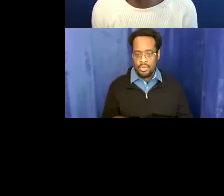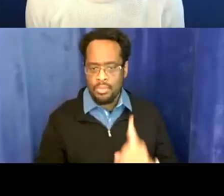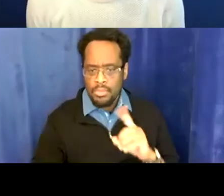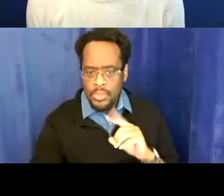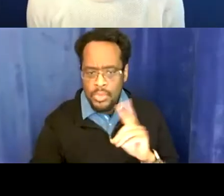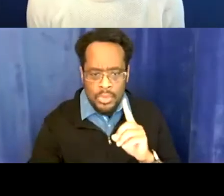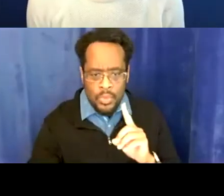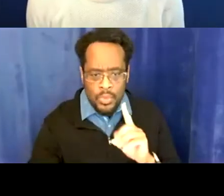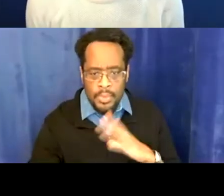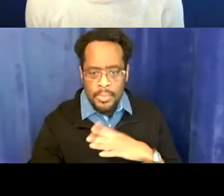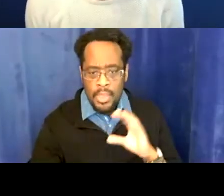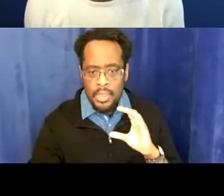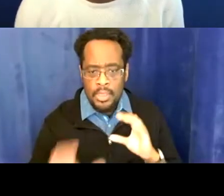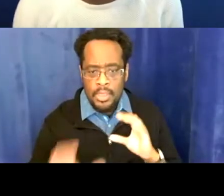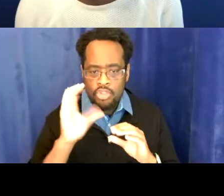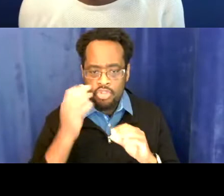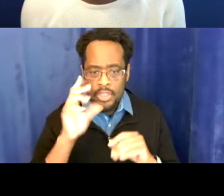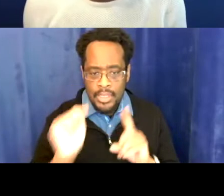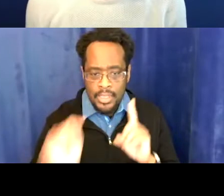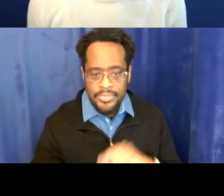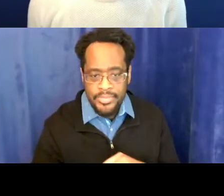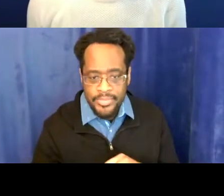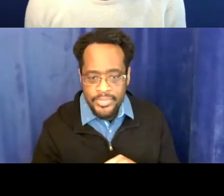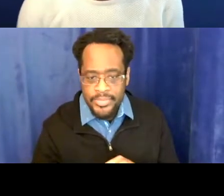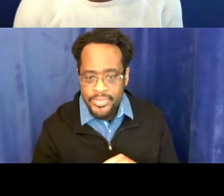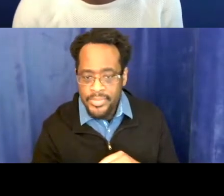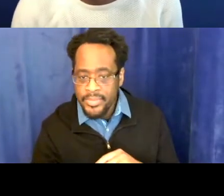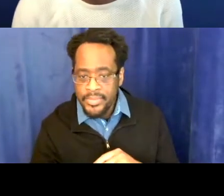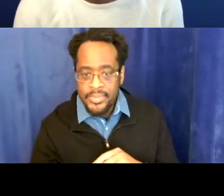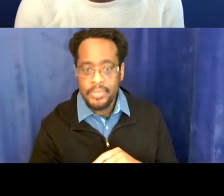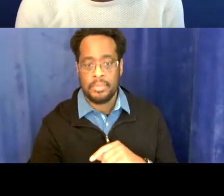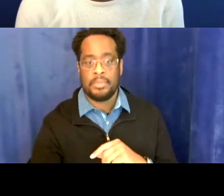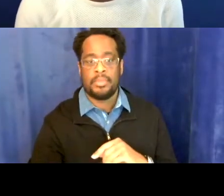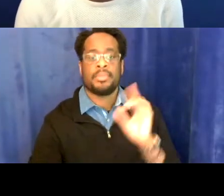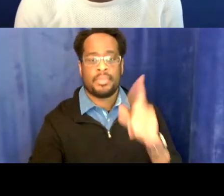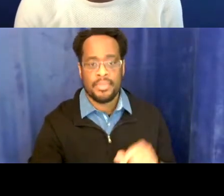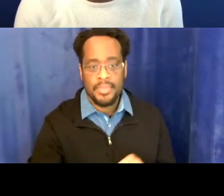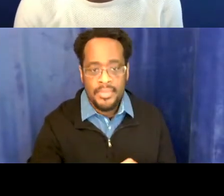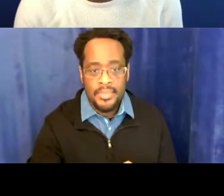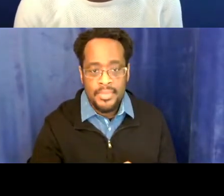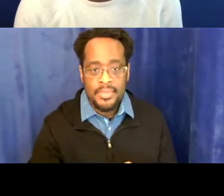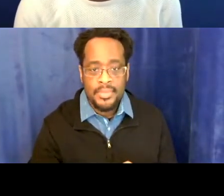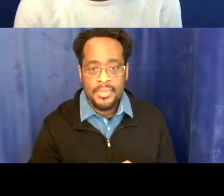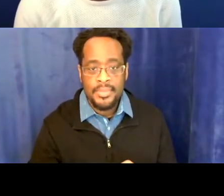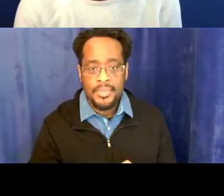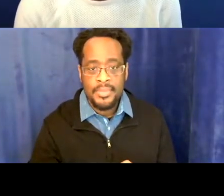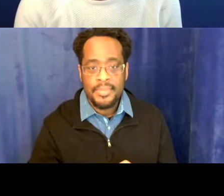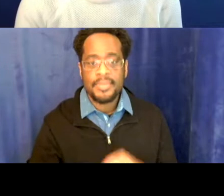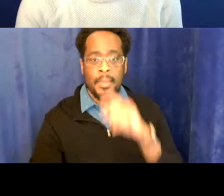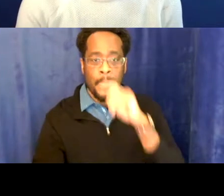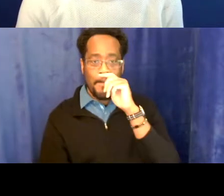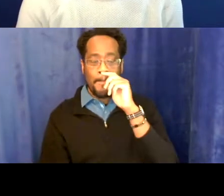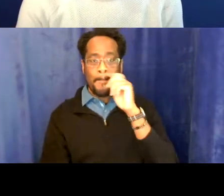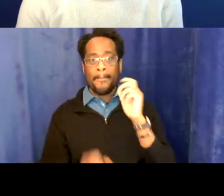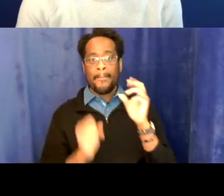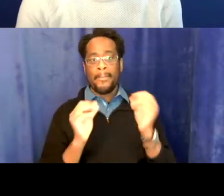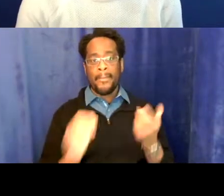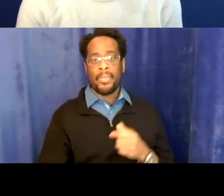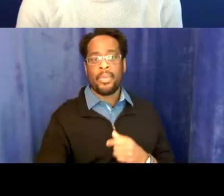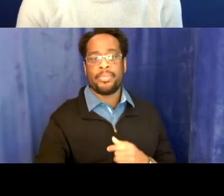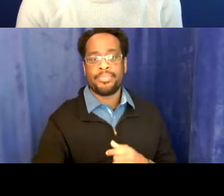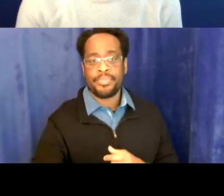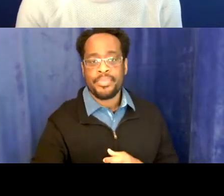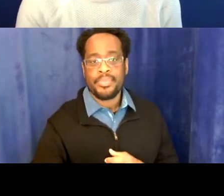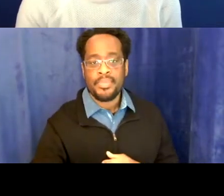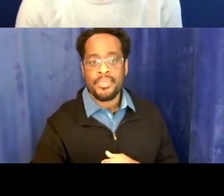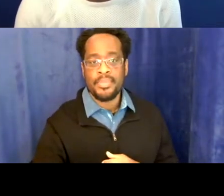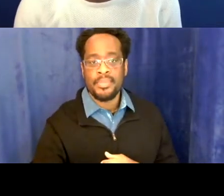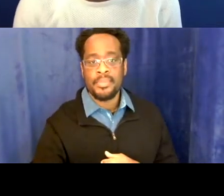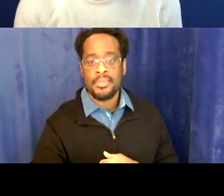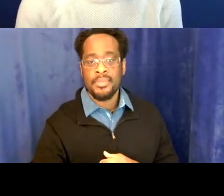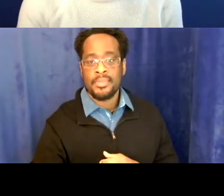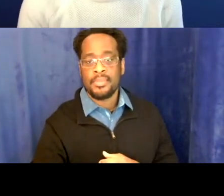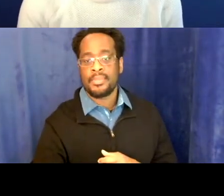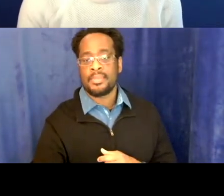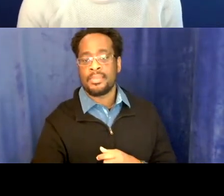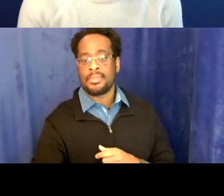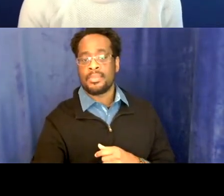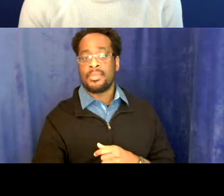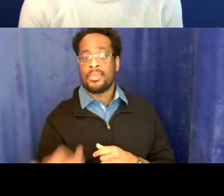we're able to share with you now. Um, I'm trying to look at the chat here one second.